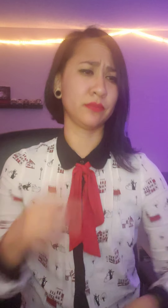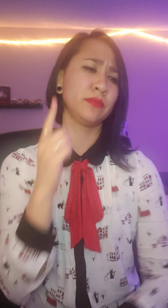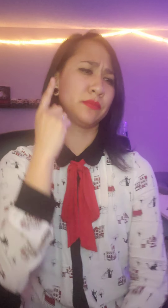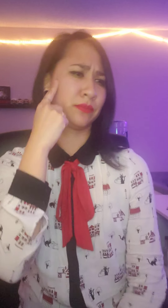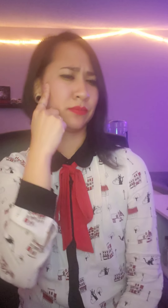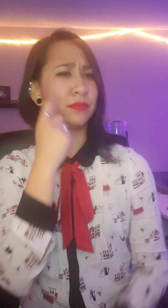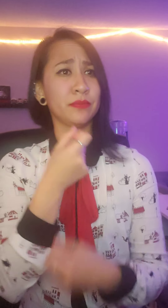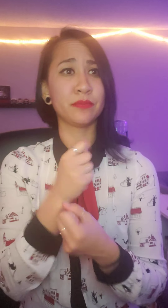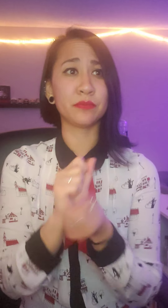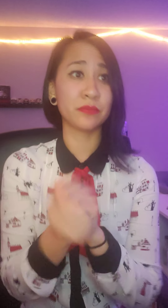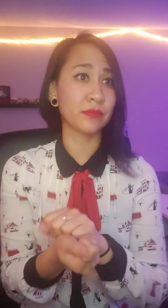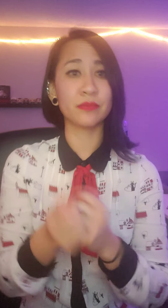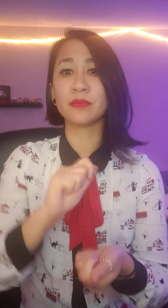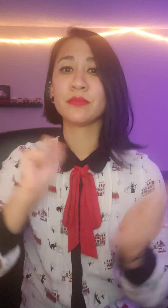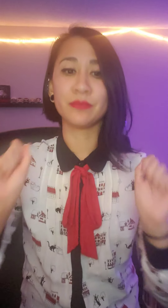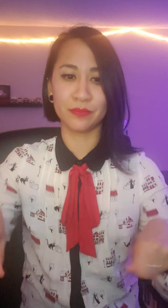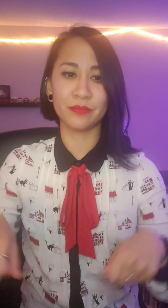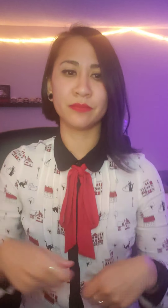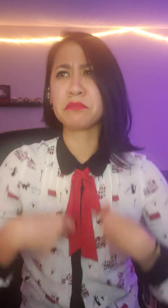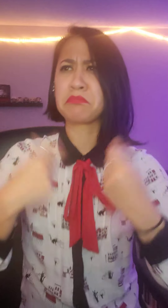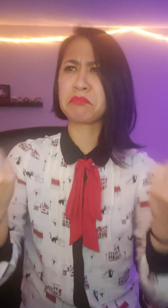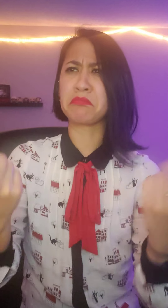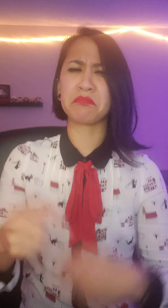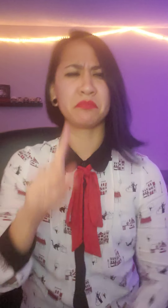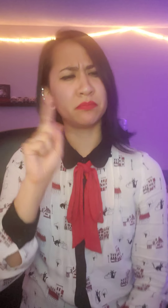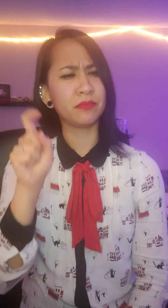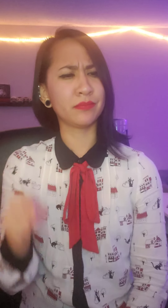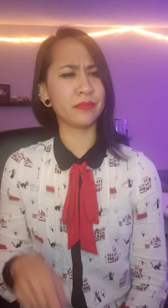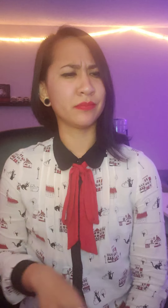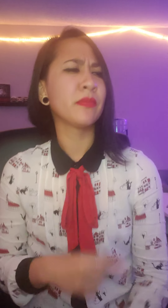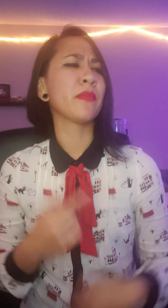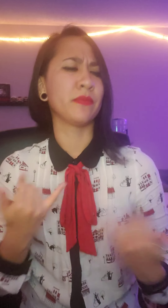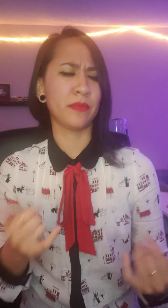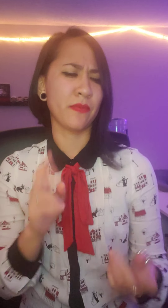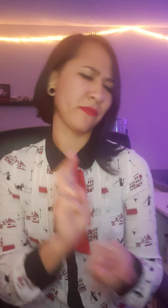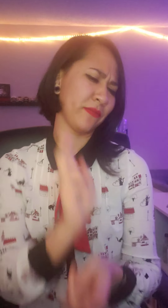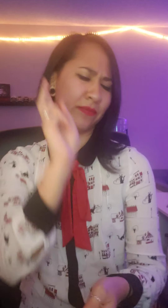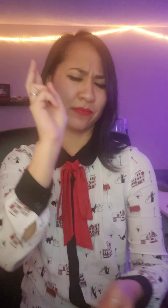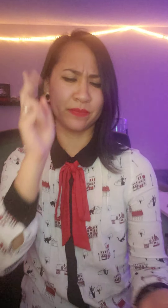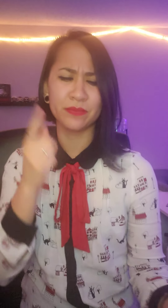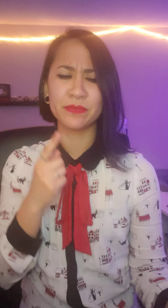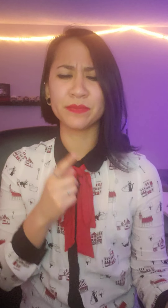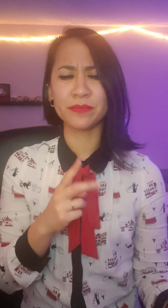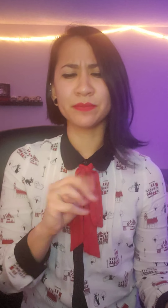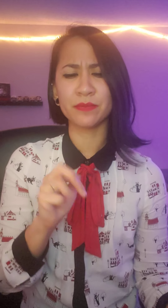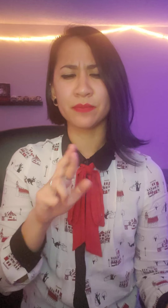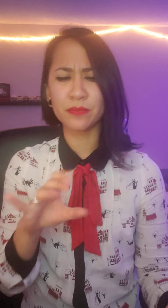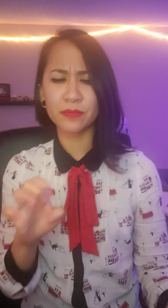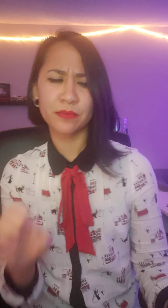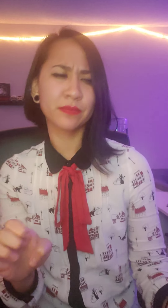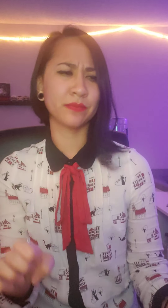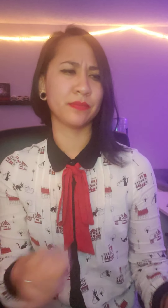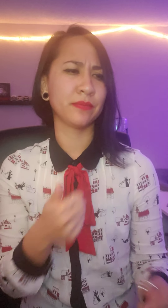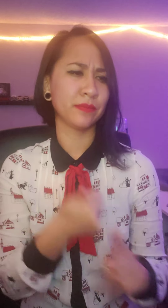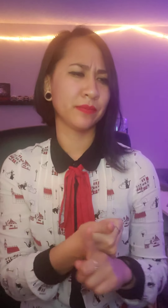Think he changed, think he can't, think he probably shoulda gave up You f*****' with him now, and his name is f*****' Jake I'm gone